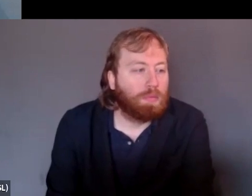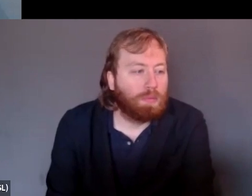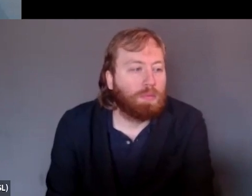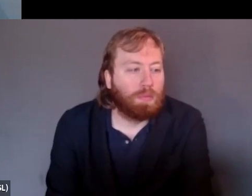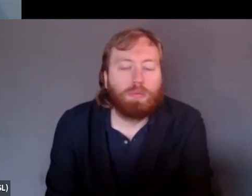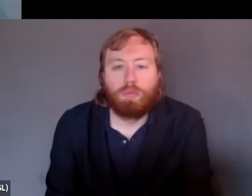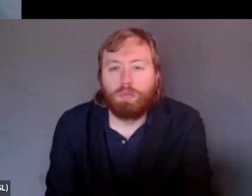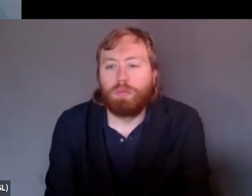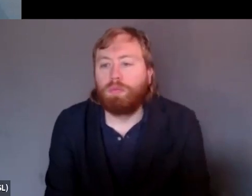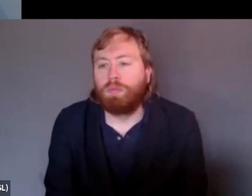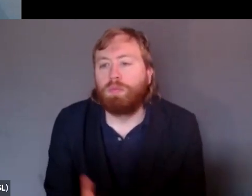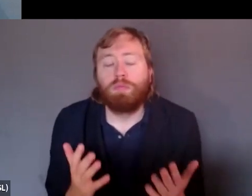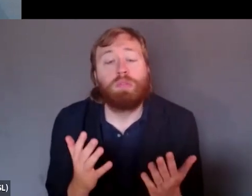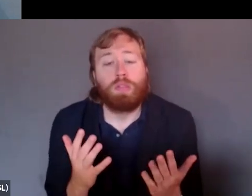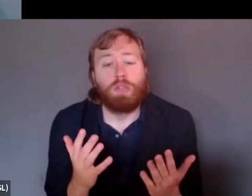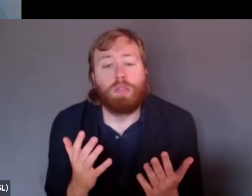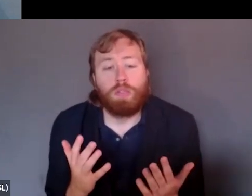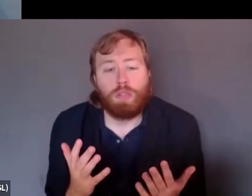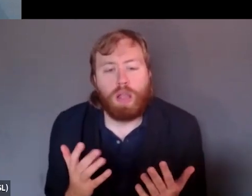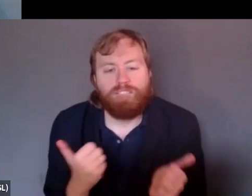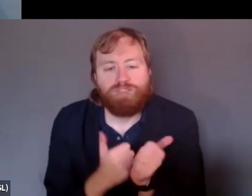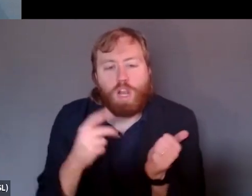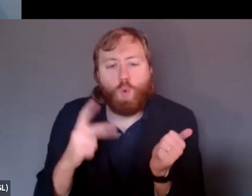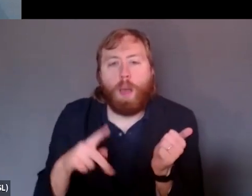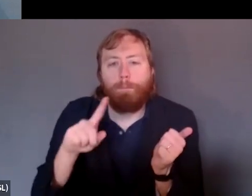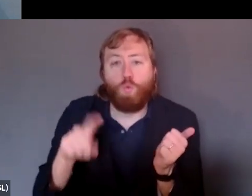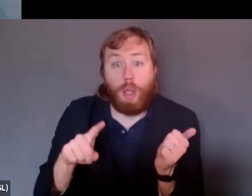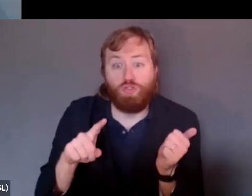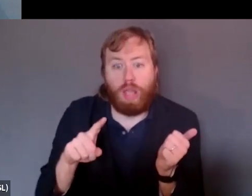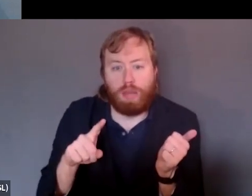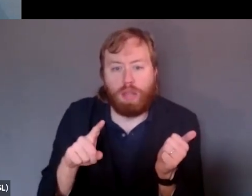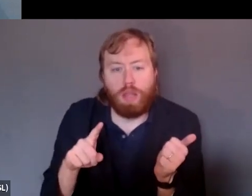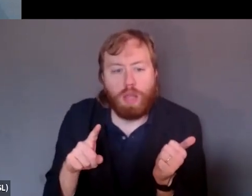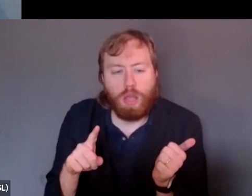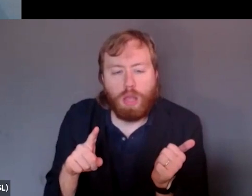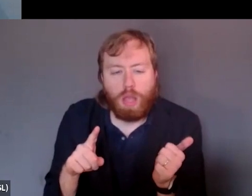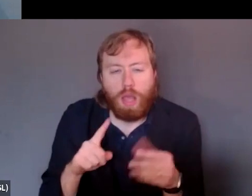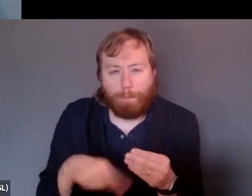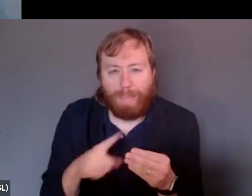how long accessibility testing will take to properly build it into your estimates? How were you thinking about this